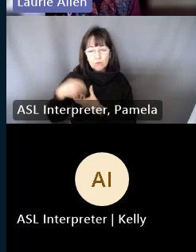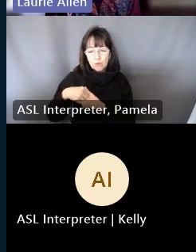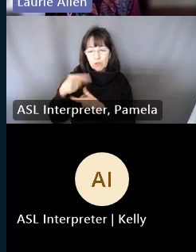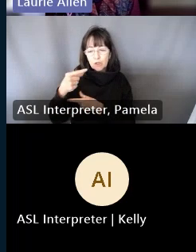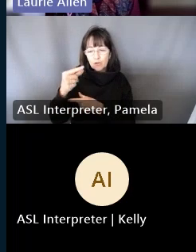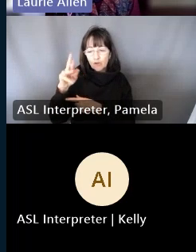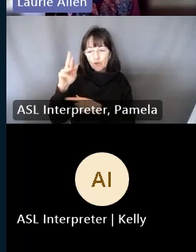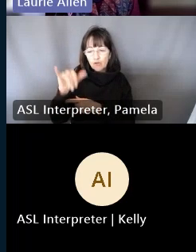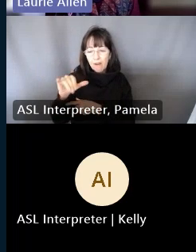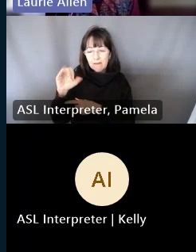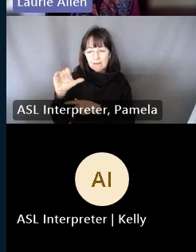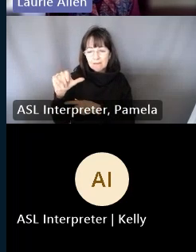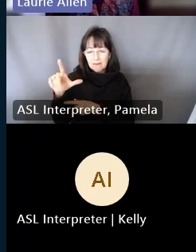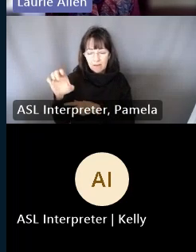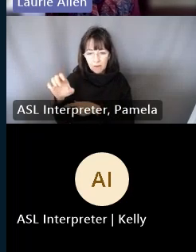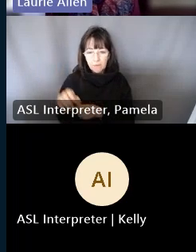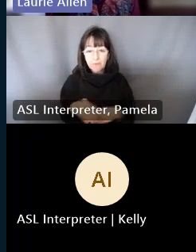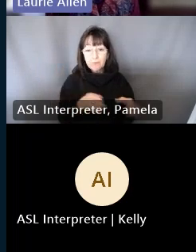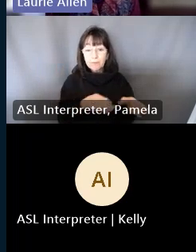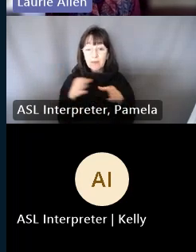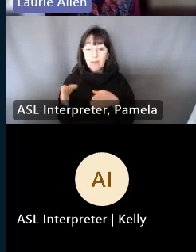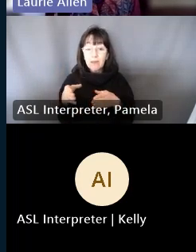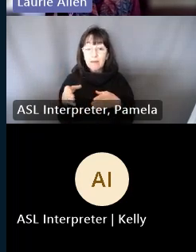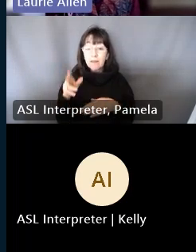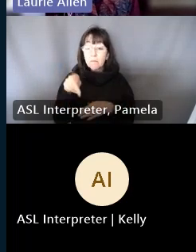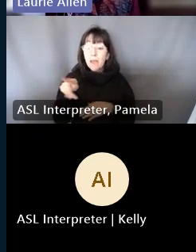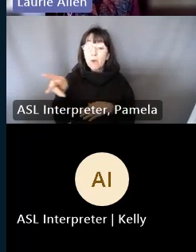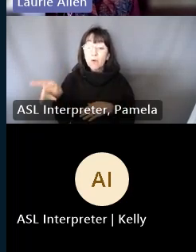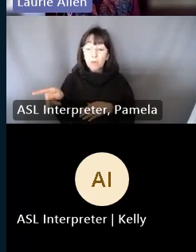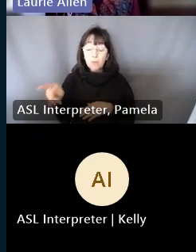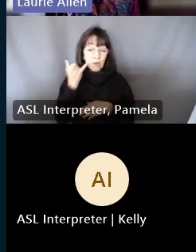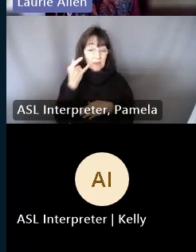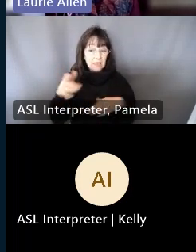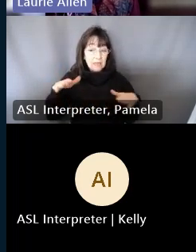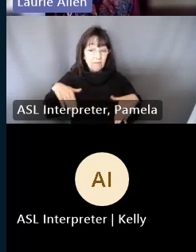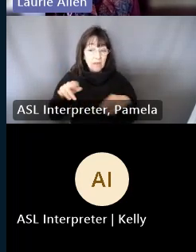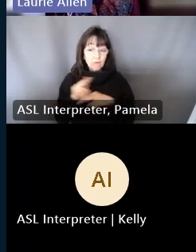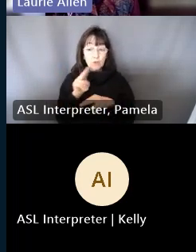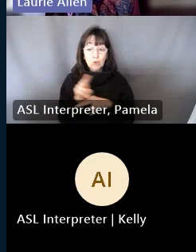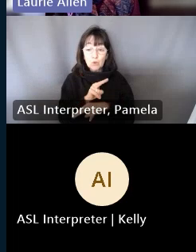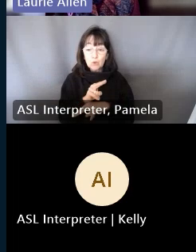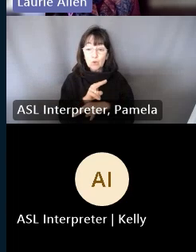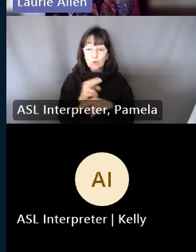Moving into PowerPoint. If you've not used Designer, I encourage you to do so. It is magic.